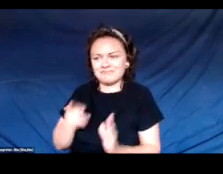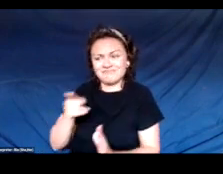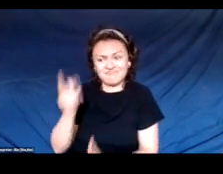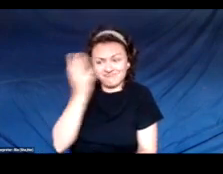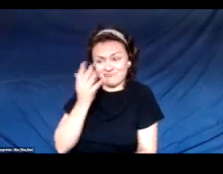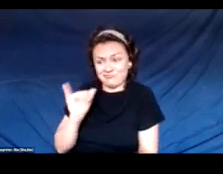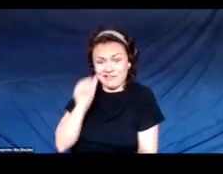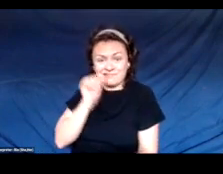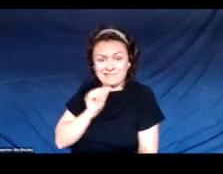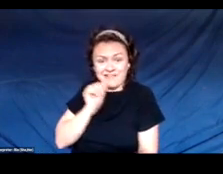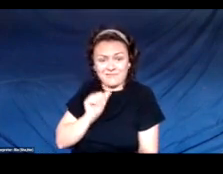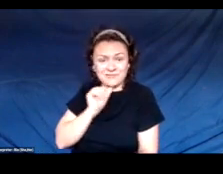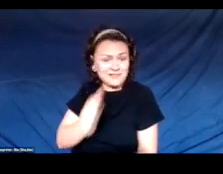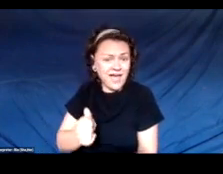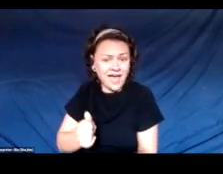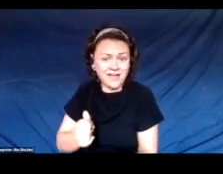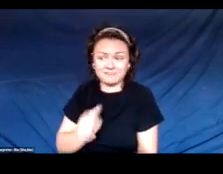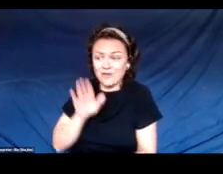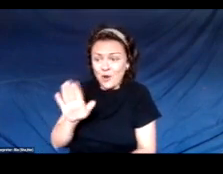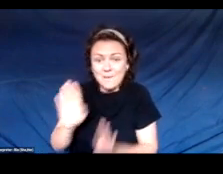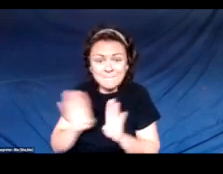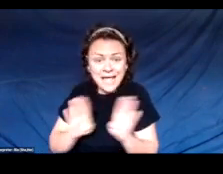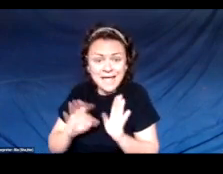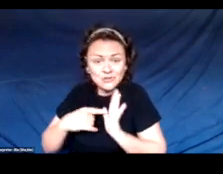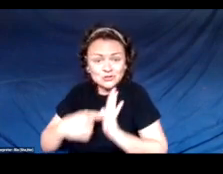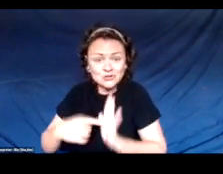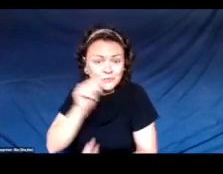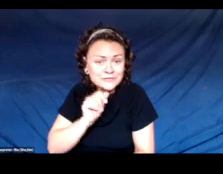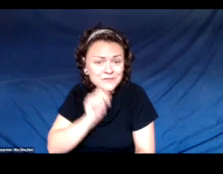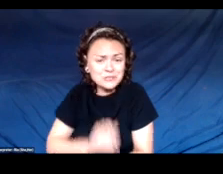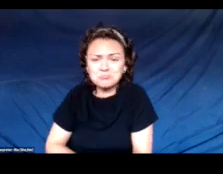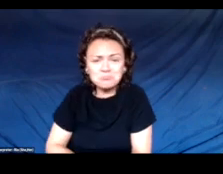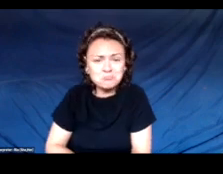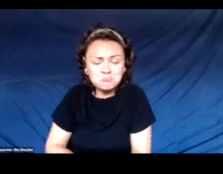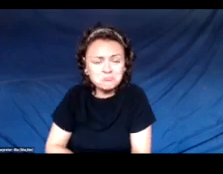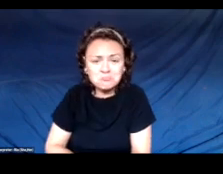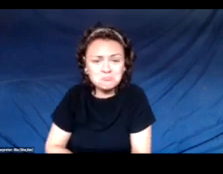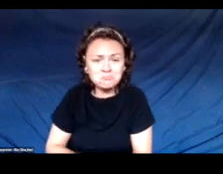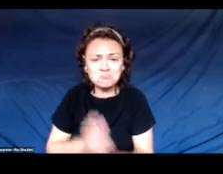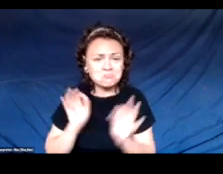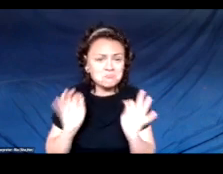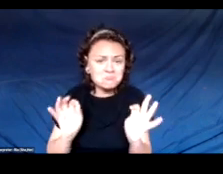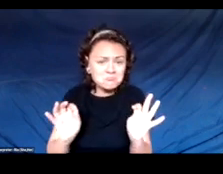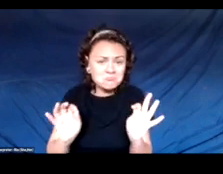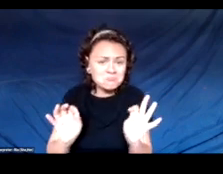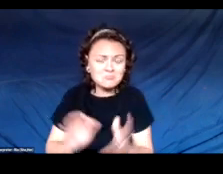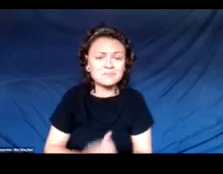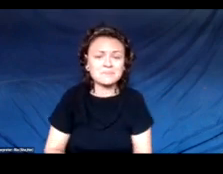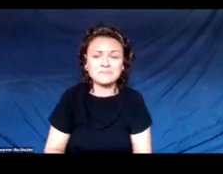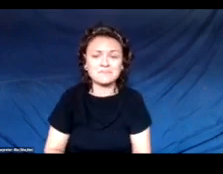It doesn't ask like she's suffering. And when COVID hit.